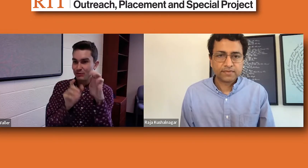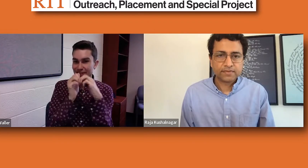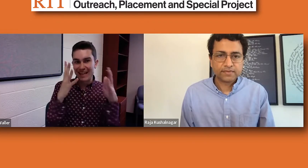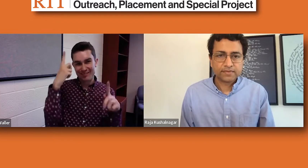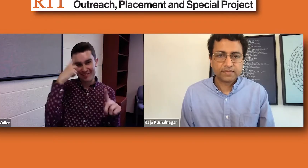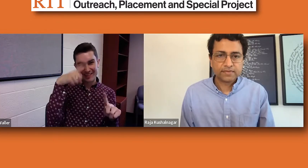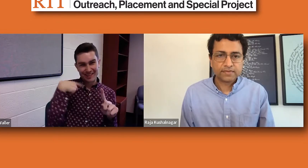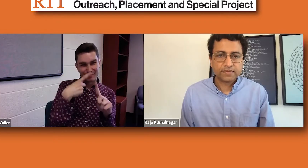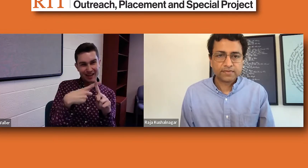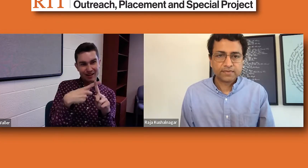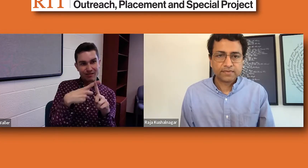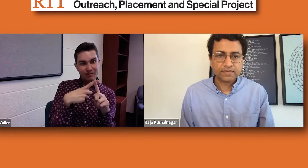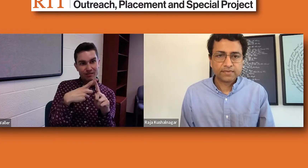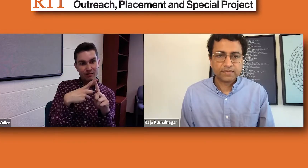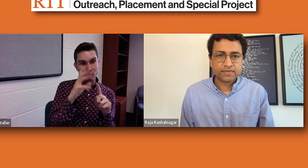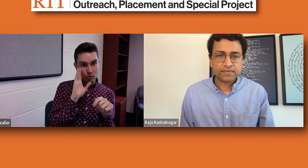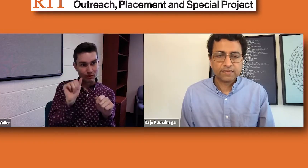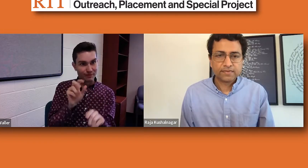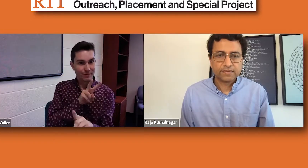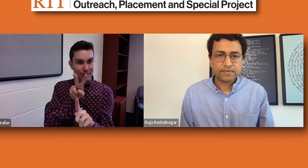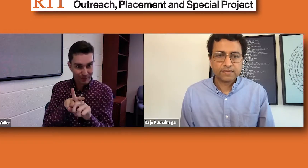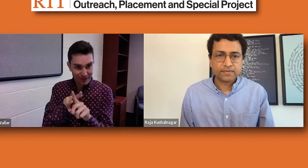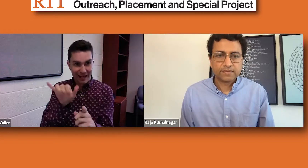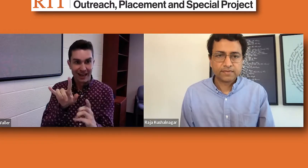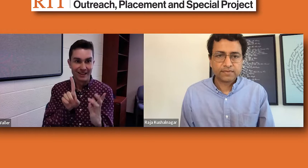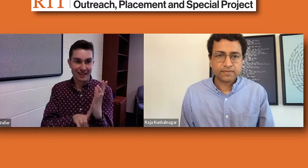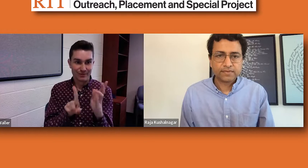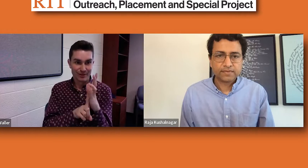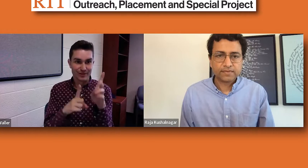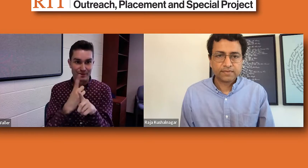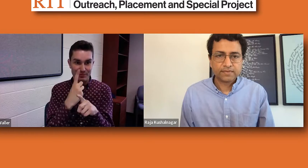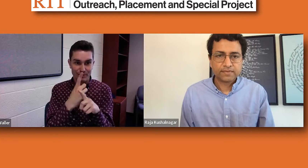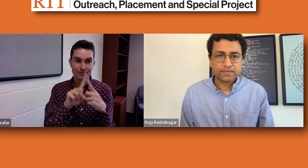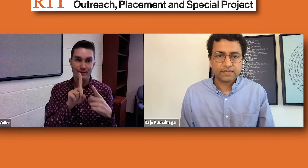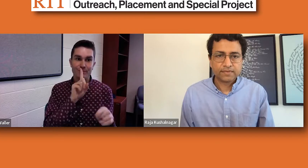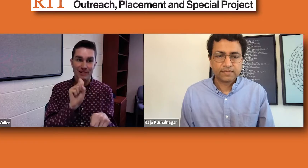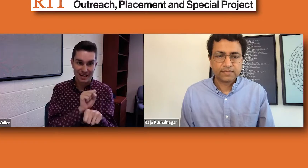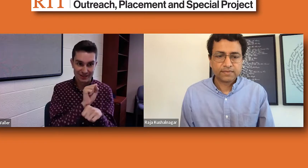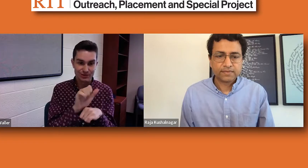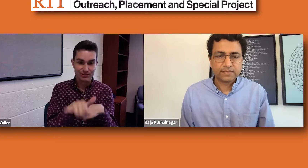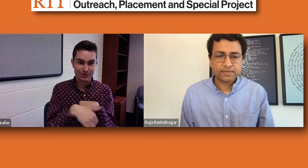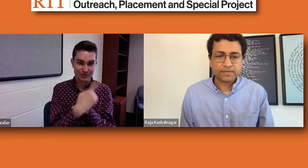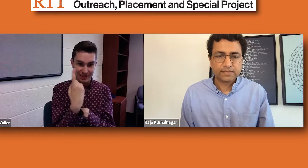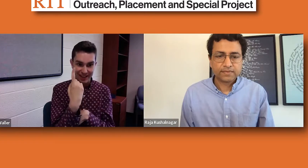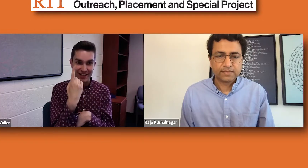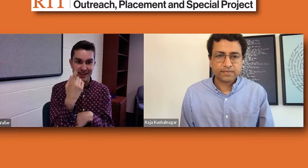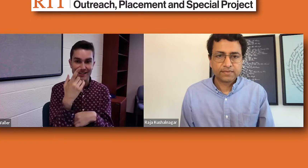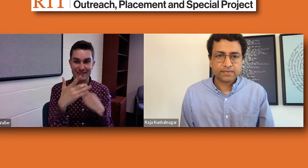So it seems like the really important point is to keep moving with the technology and research in.